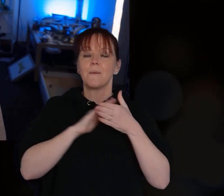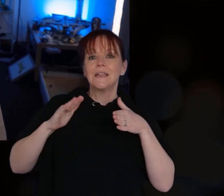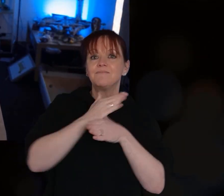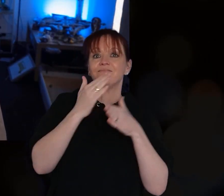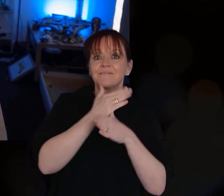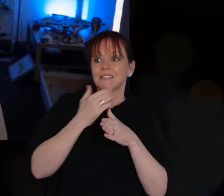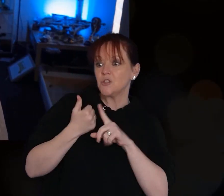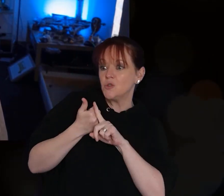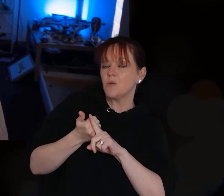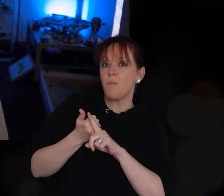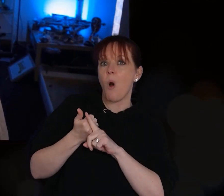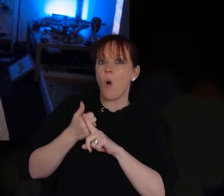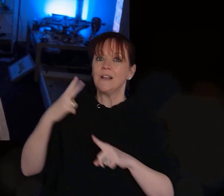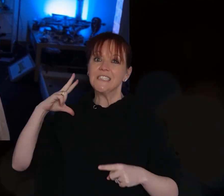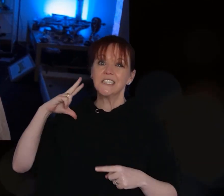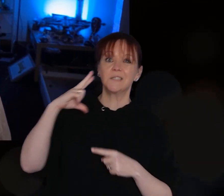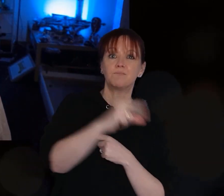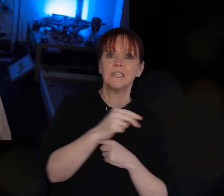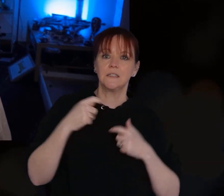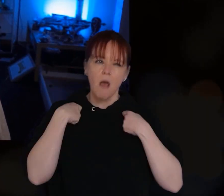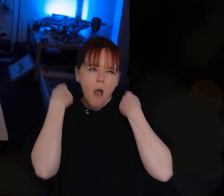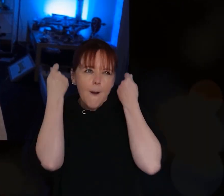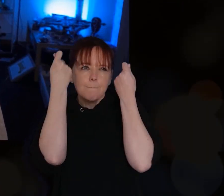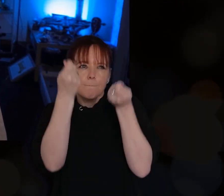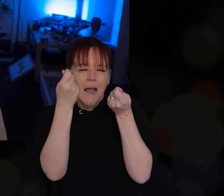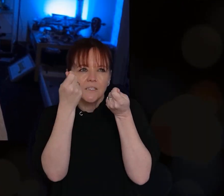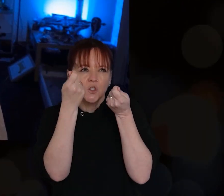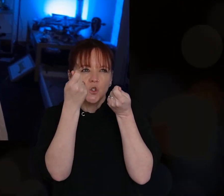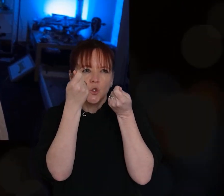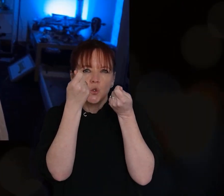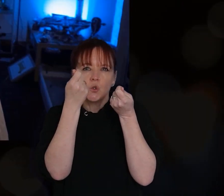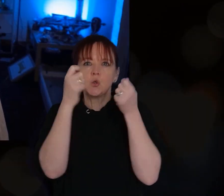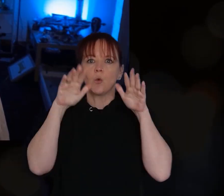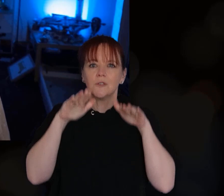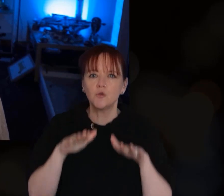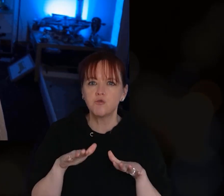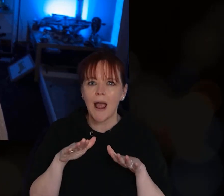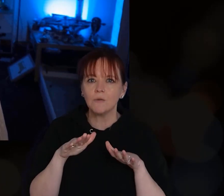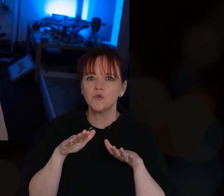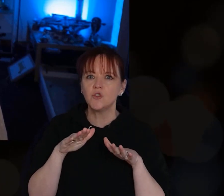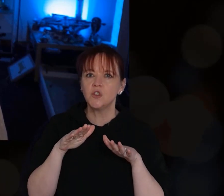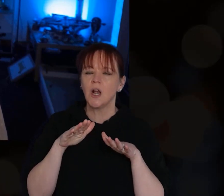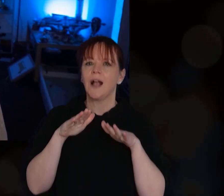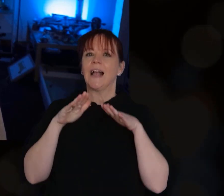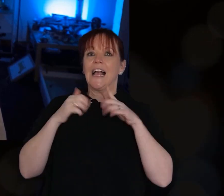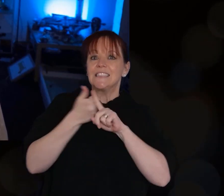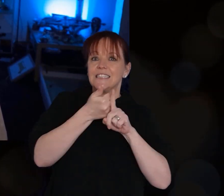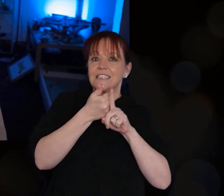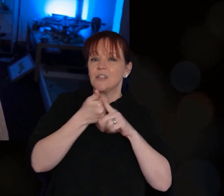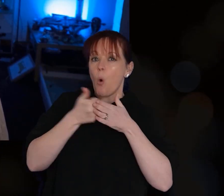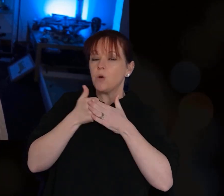It not only reduces the number of buttons you have to use, but also reduces the complexity of what you have to do with them too.